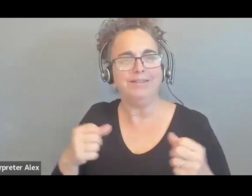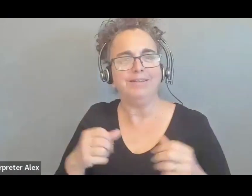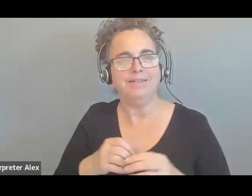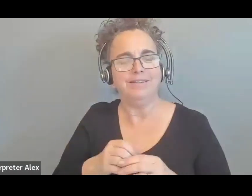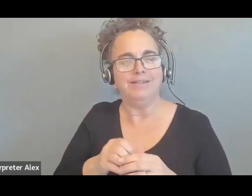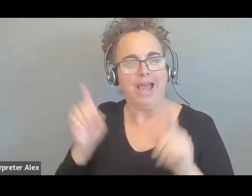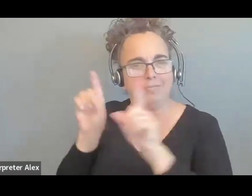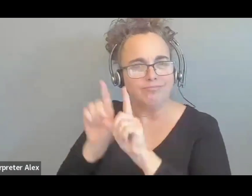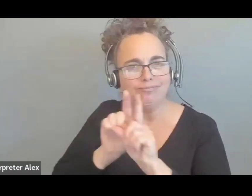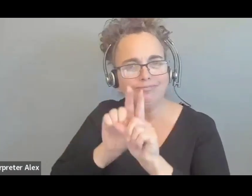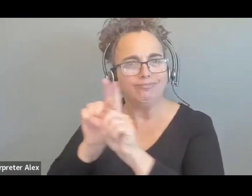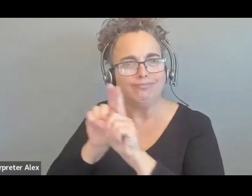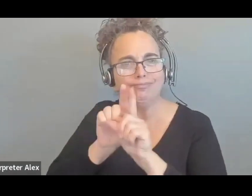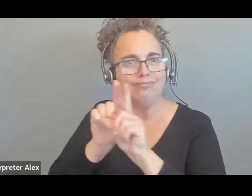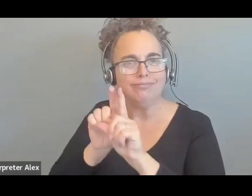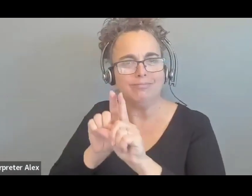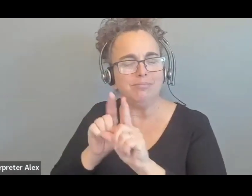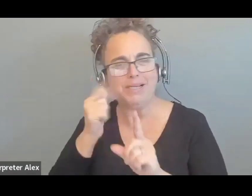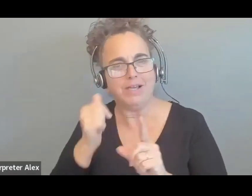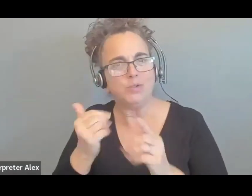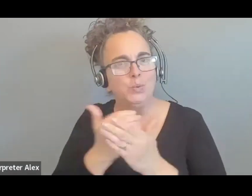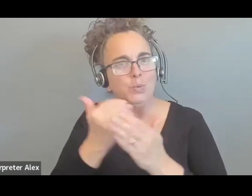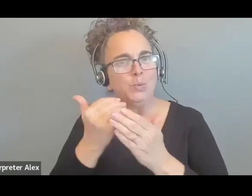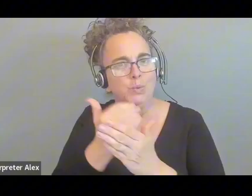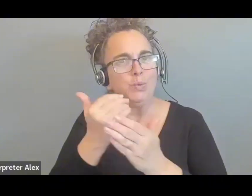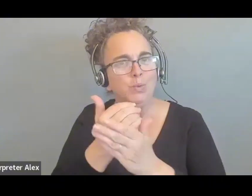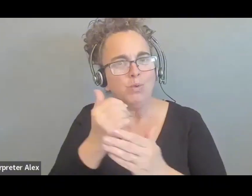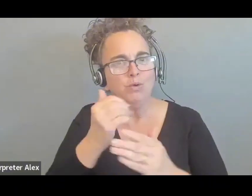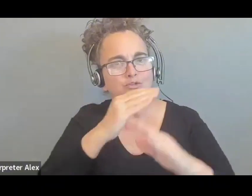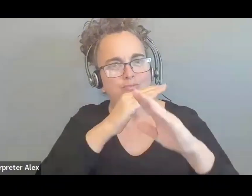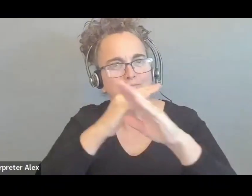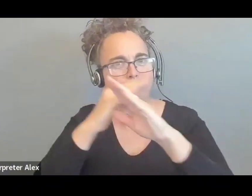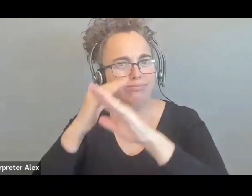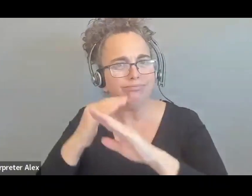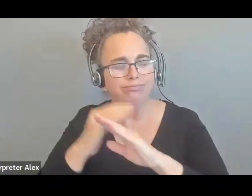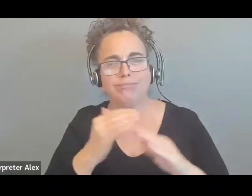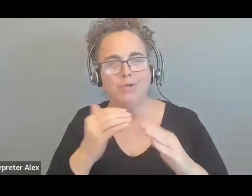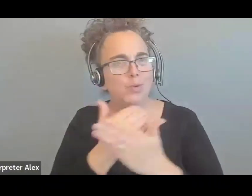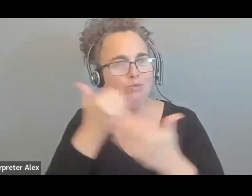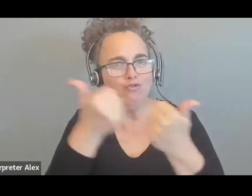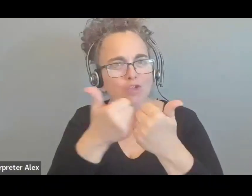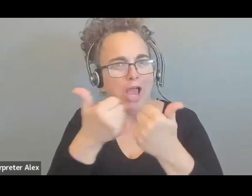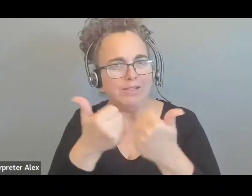for the increasingly challenging and demanding role ahead.